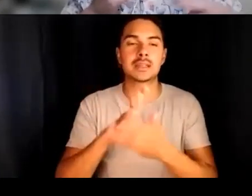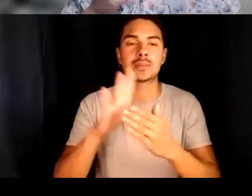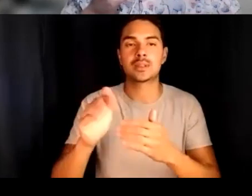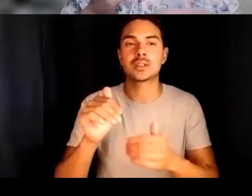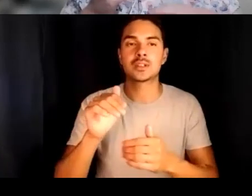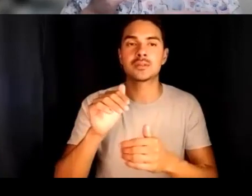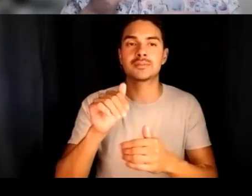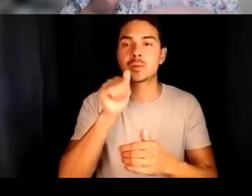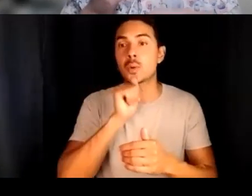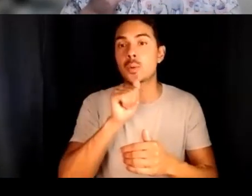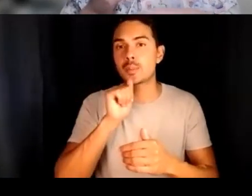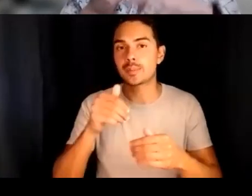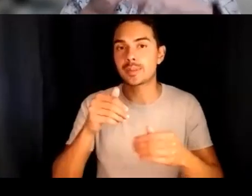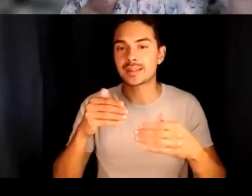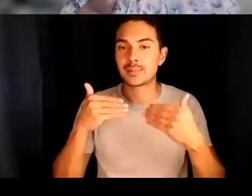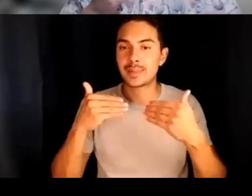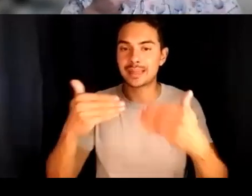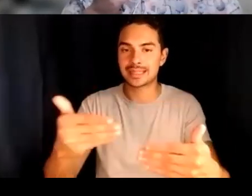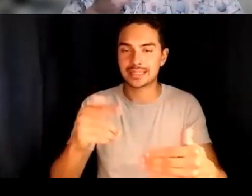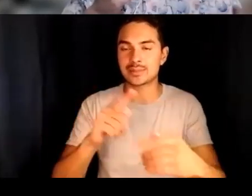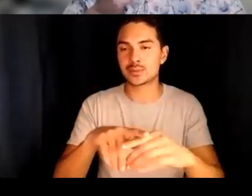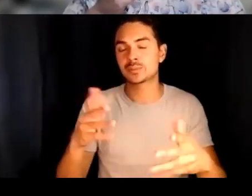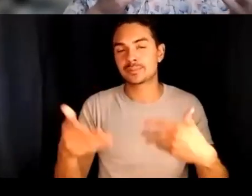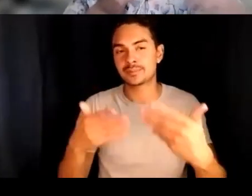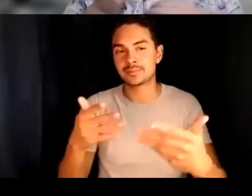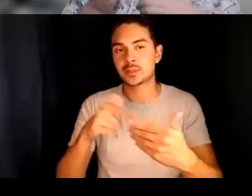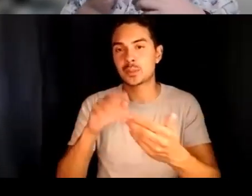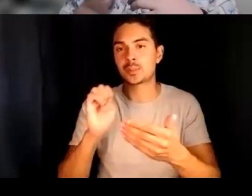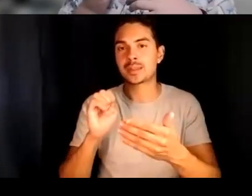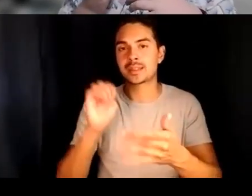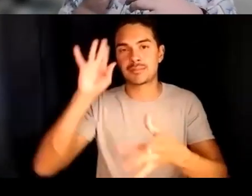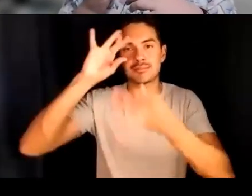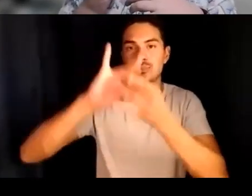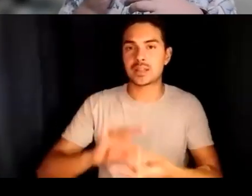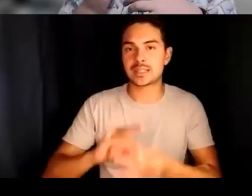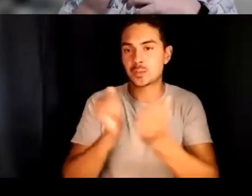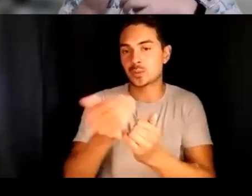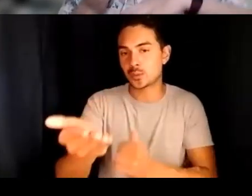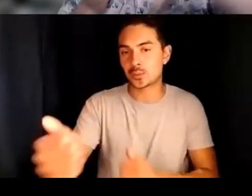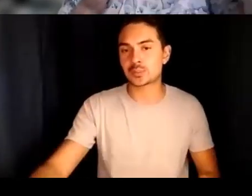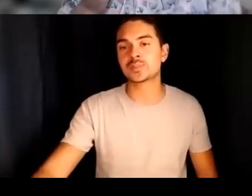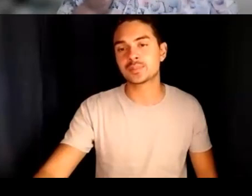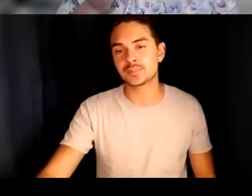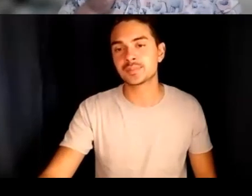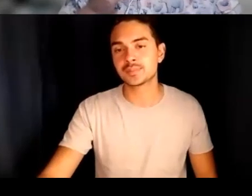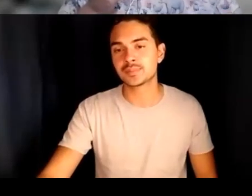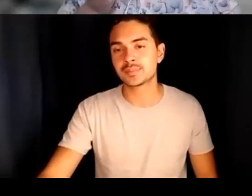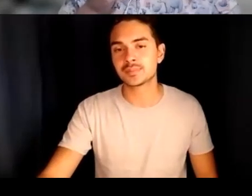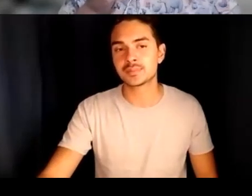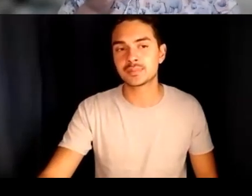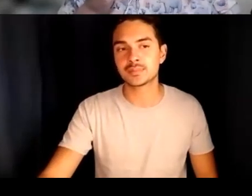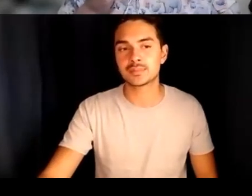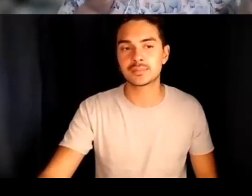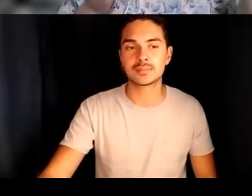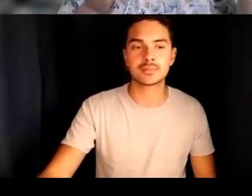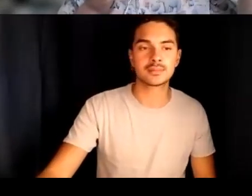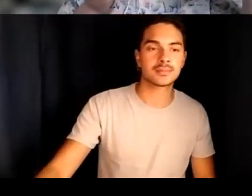that they need in order to be present with you. So you don't need to ask somebody,